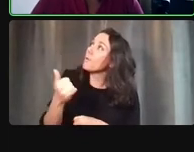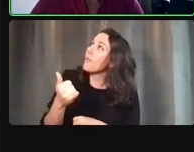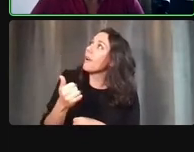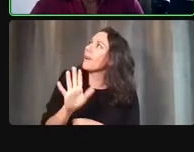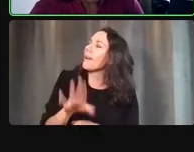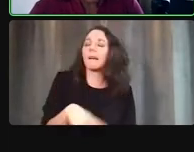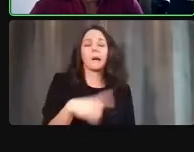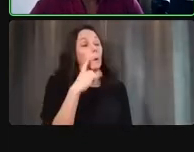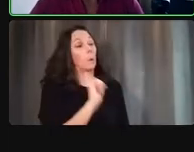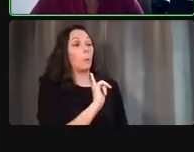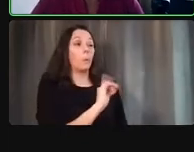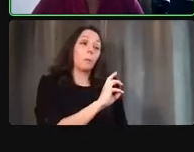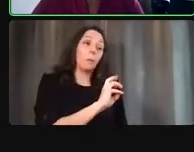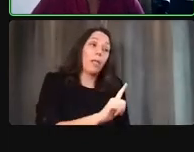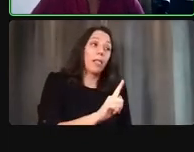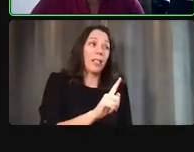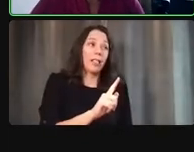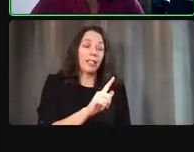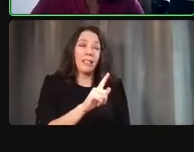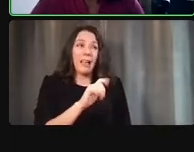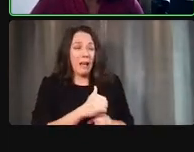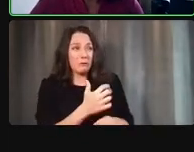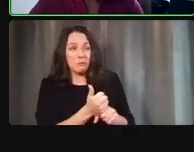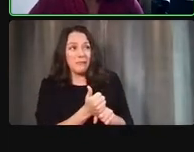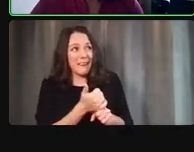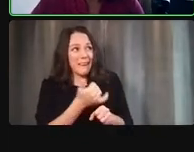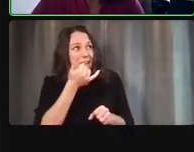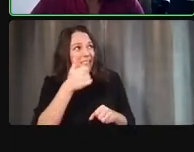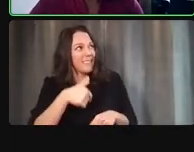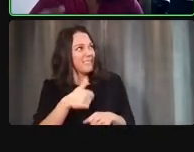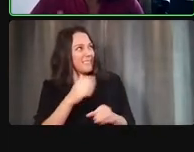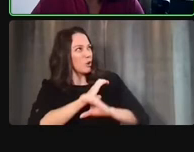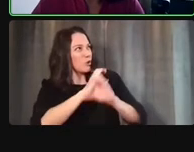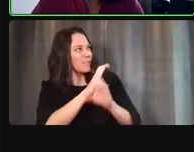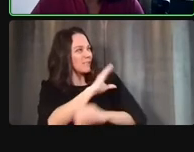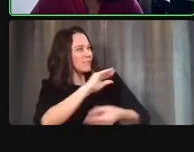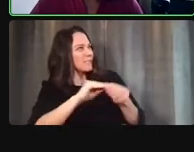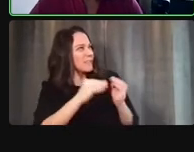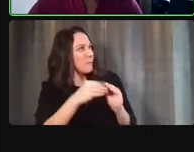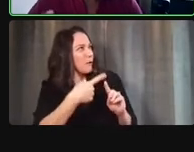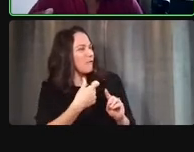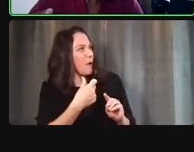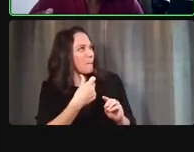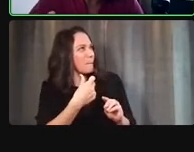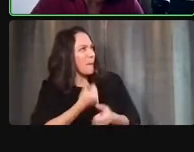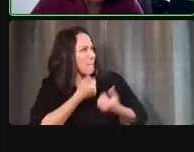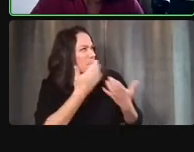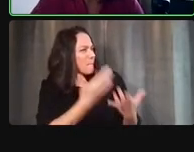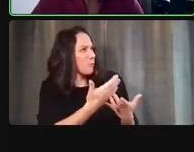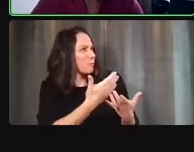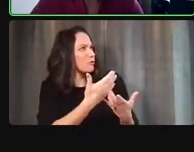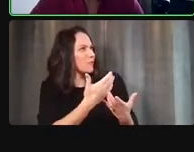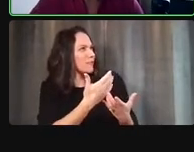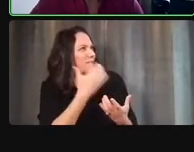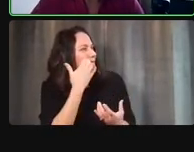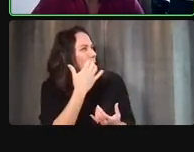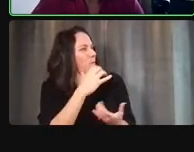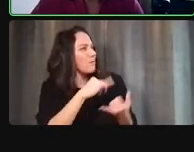Why don't we get a number of a poetry line? But this little story just illustrates the importance of when you are in need,